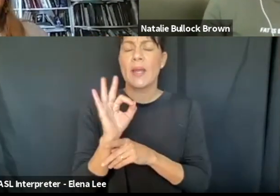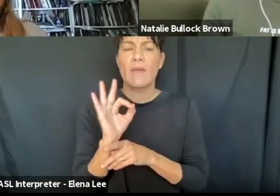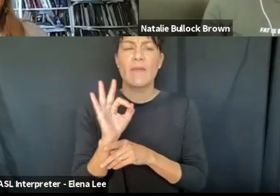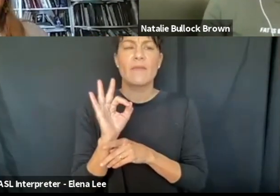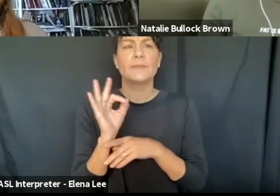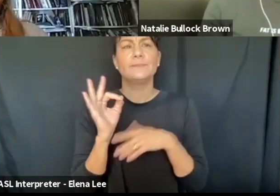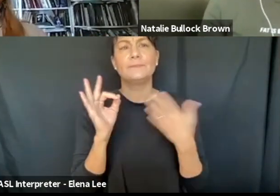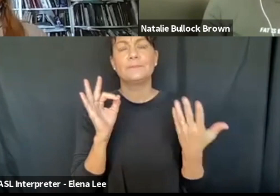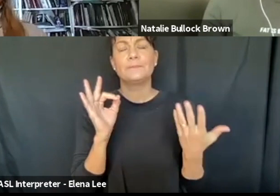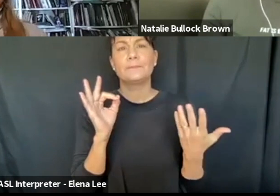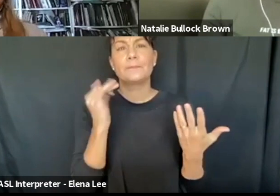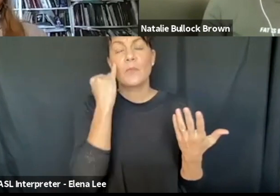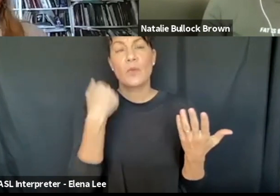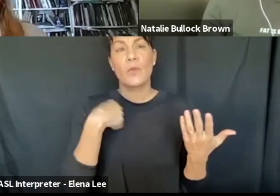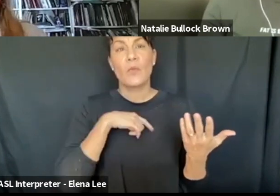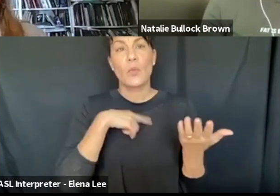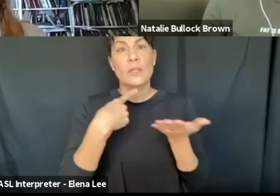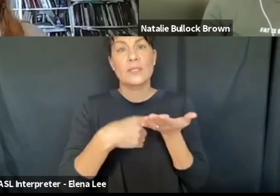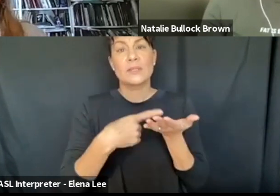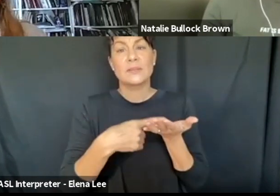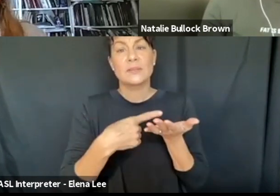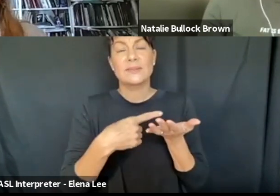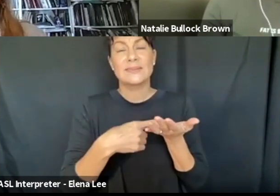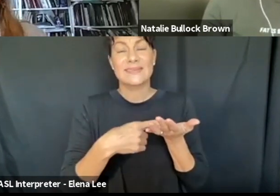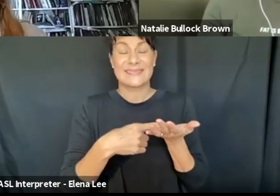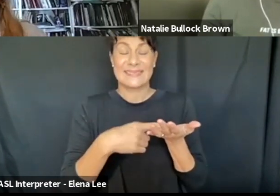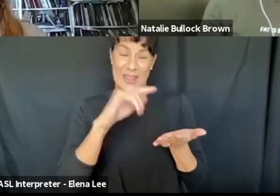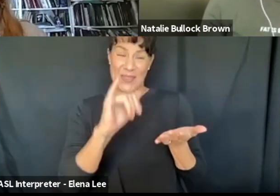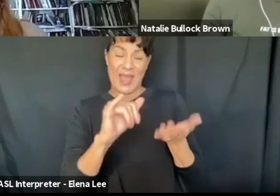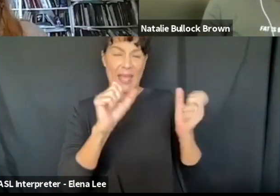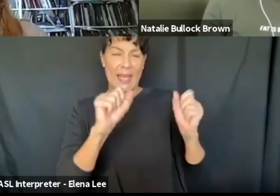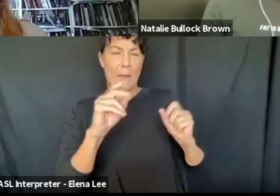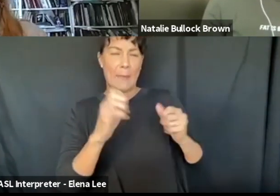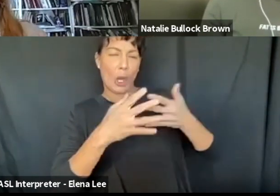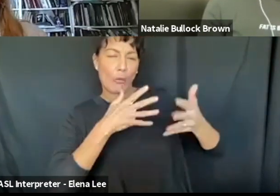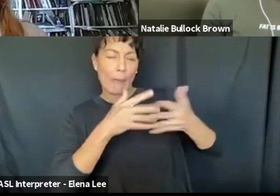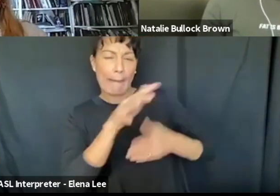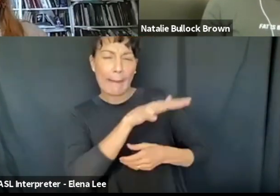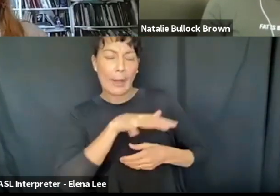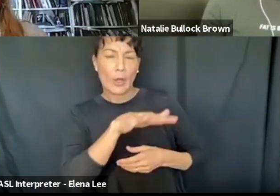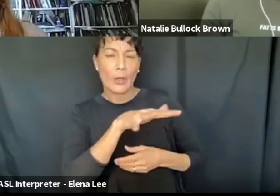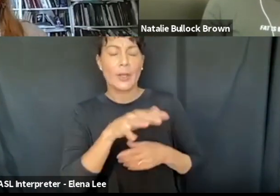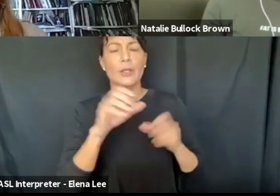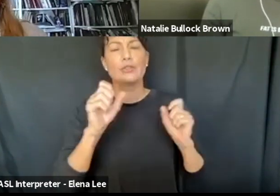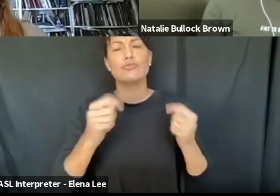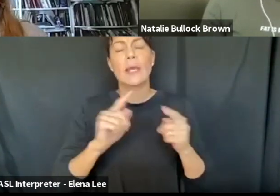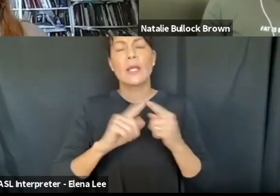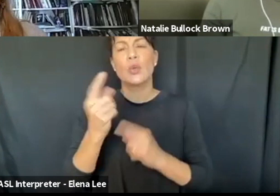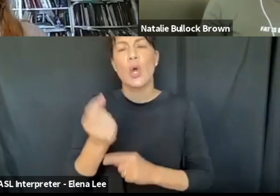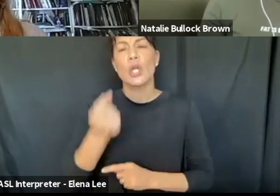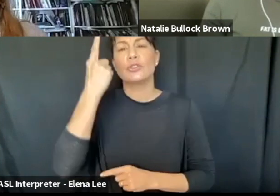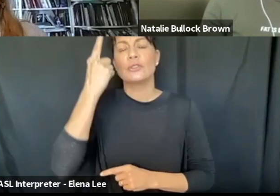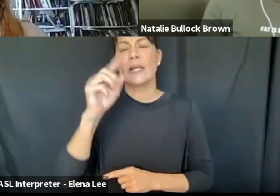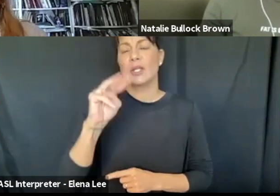because so much of ethics is a gray area. And I think what's interesting about the way that the Murad Code was described to me